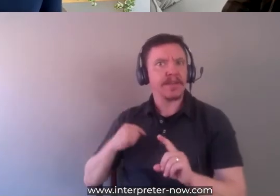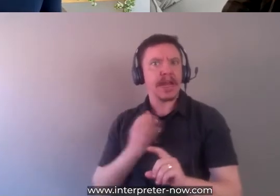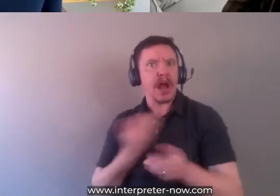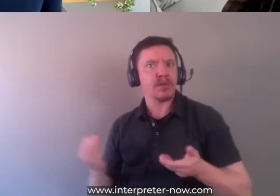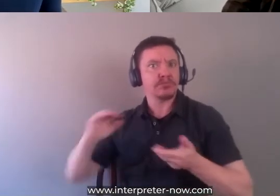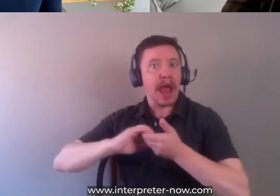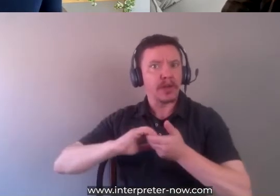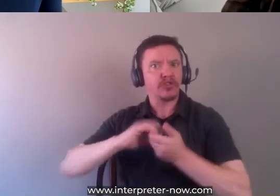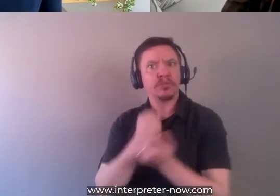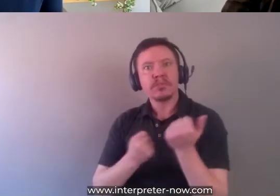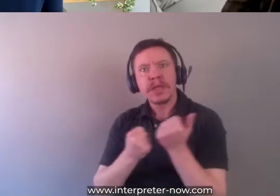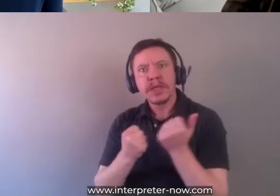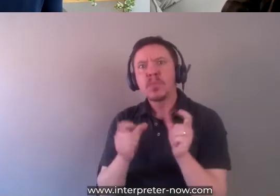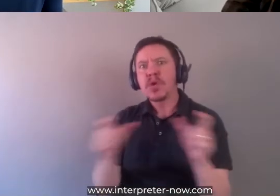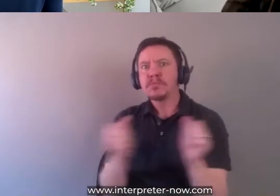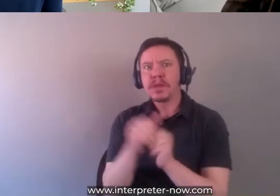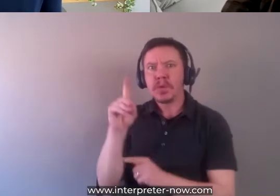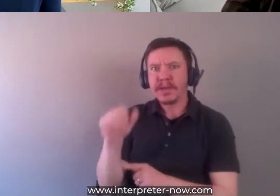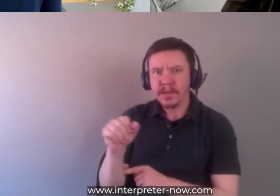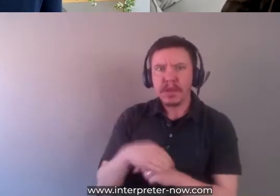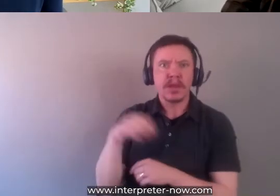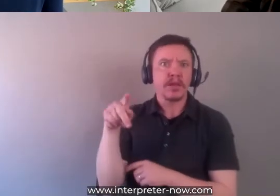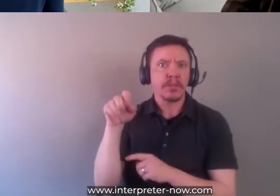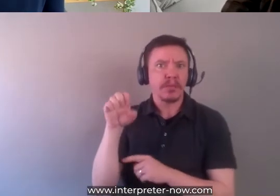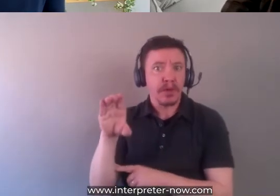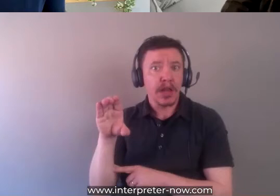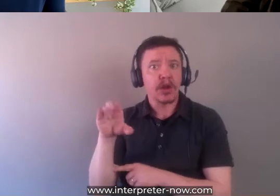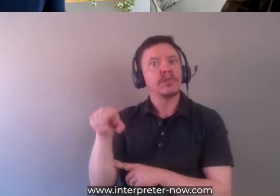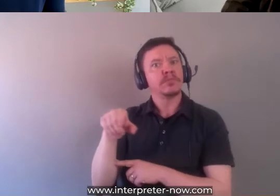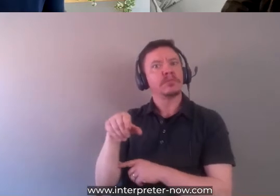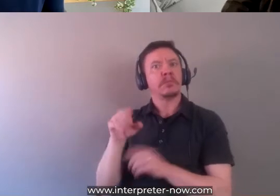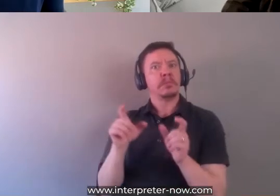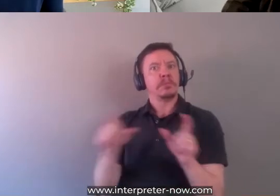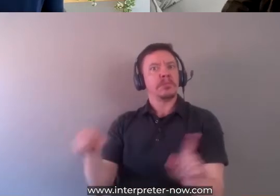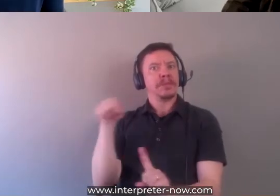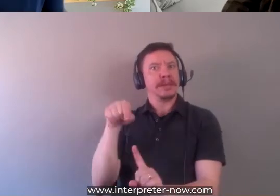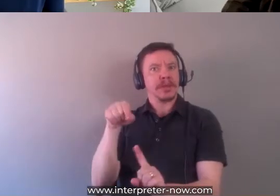of people with disabilities, people of color, in particular, that are most marginalized